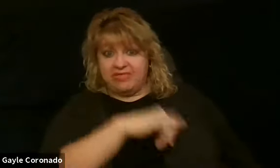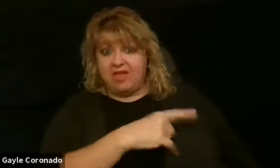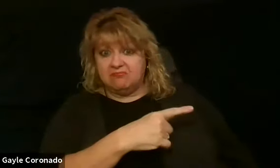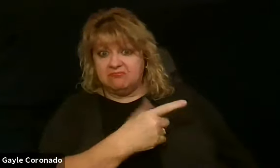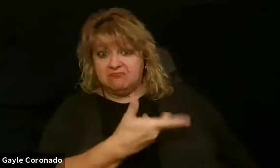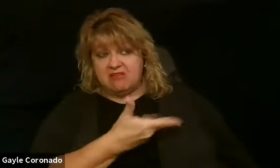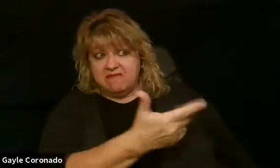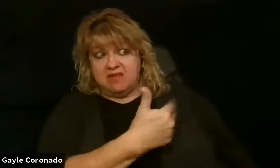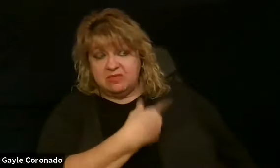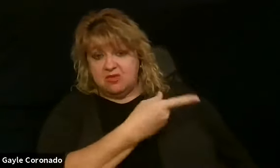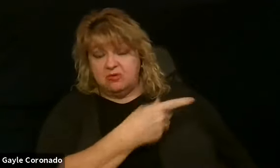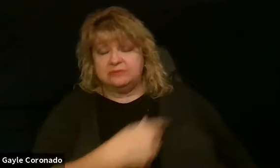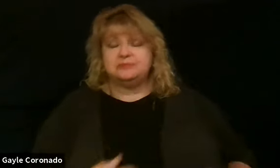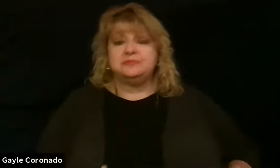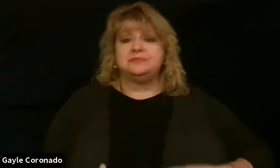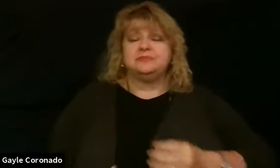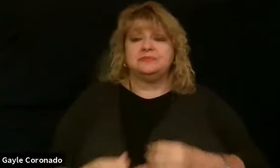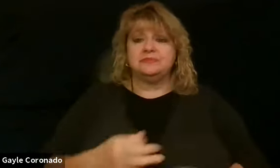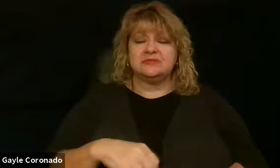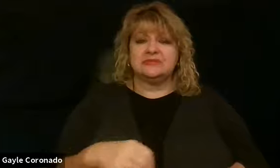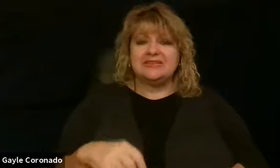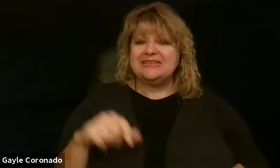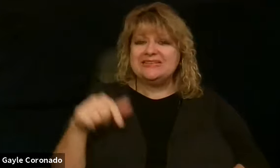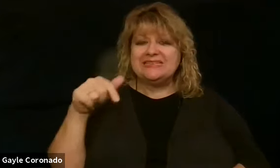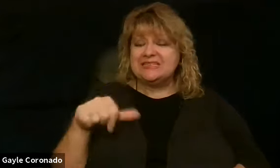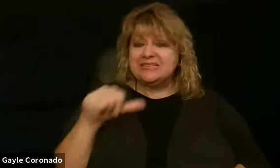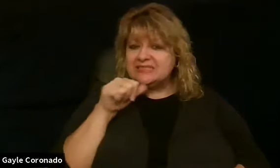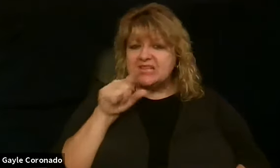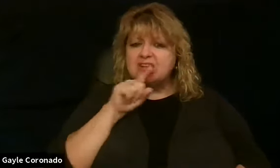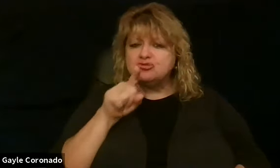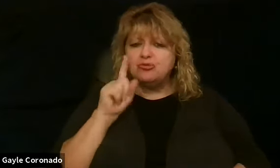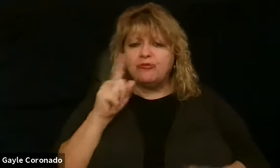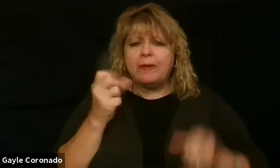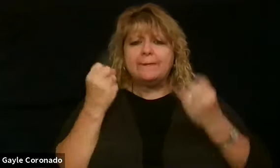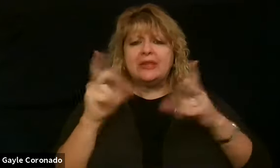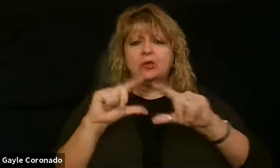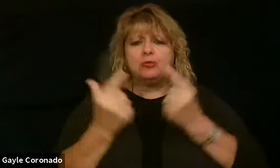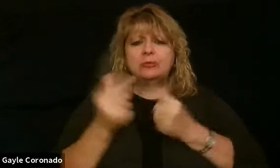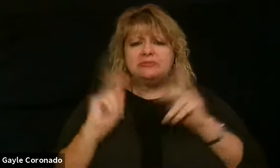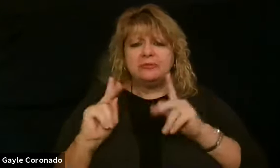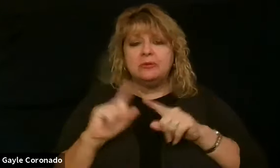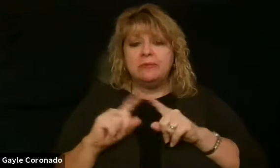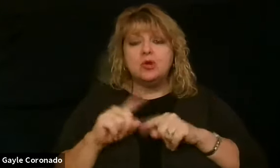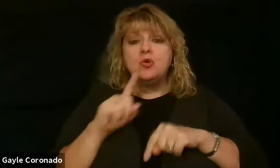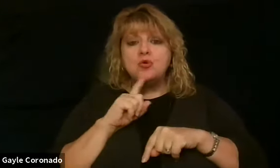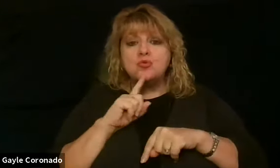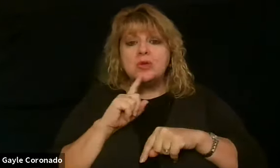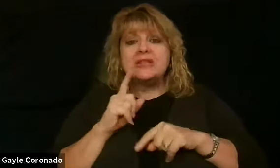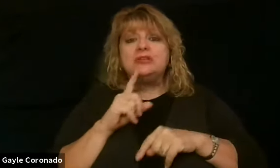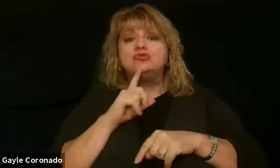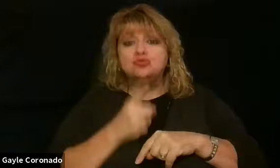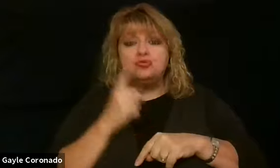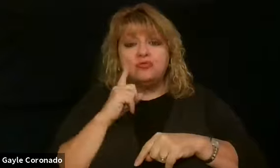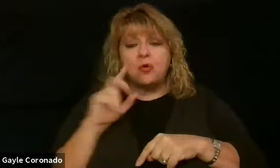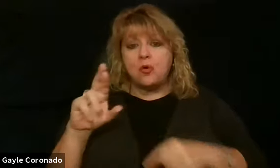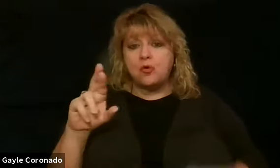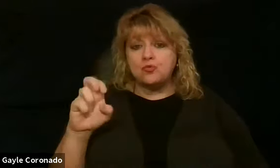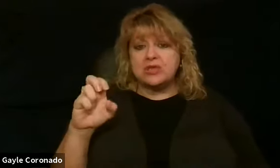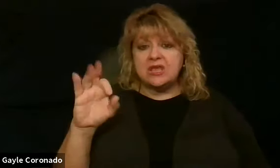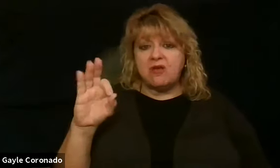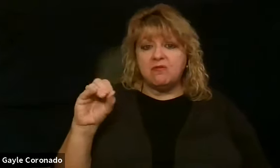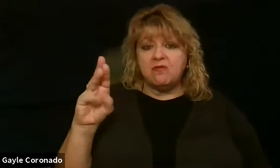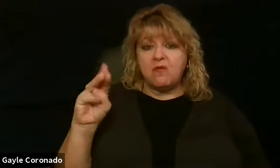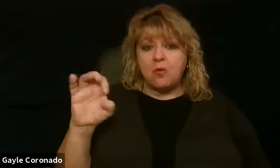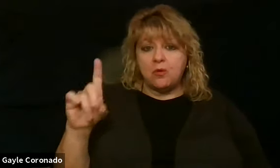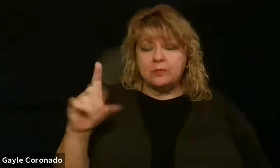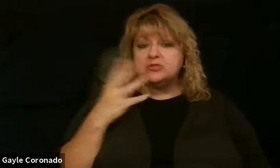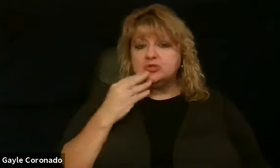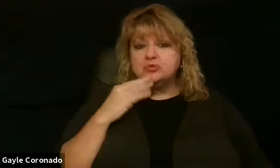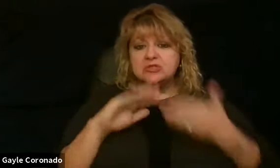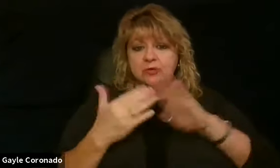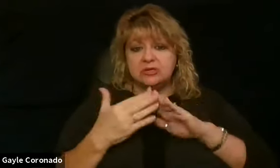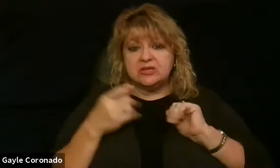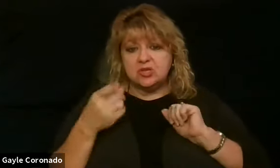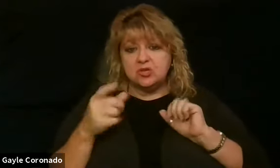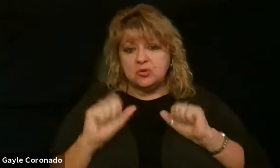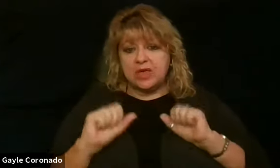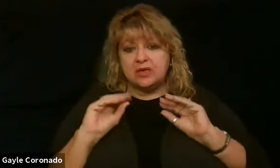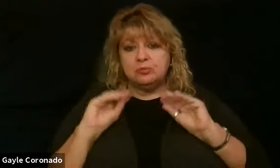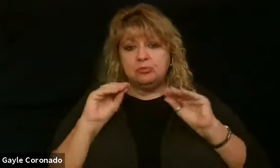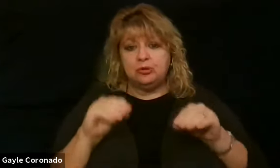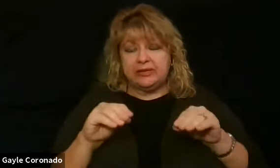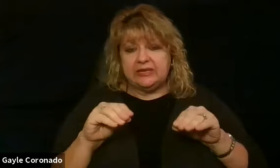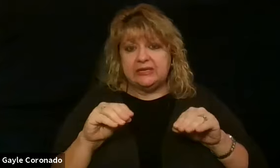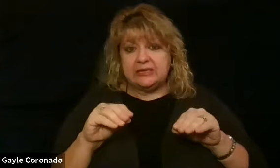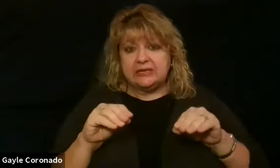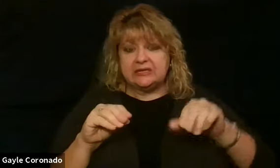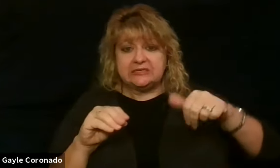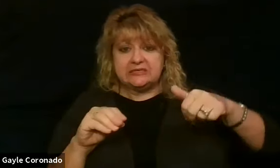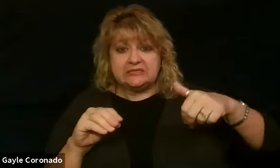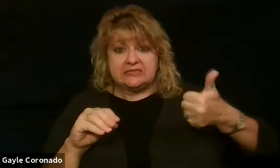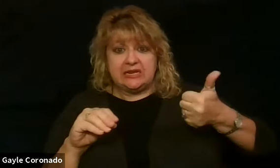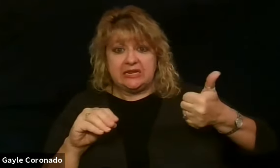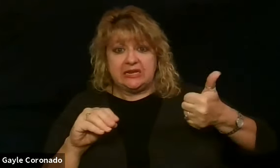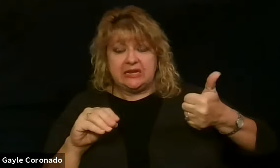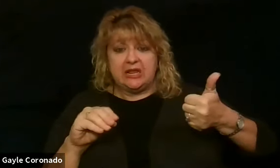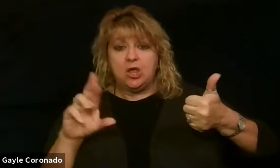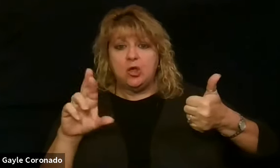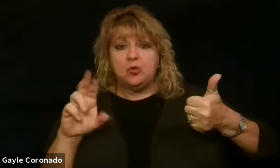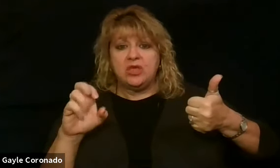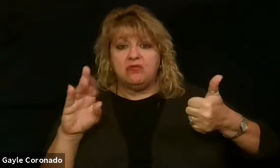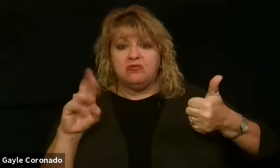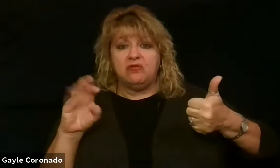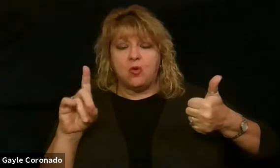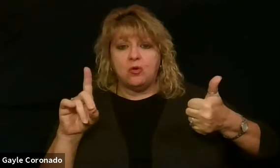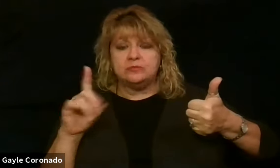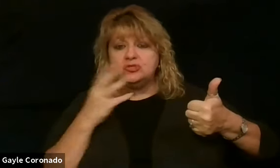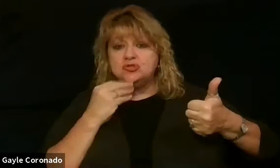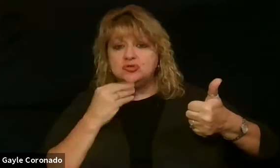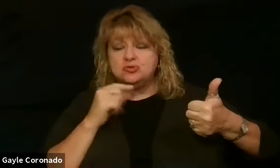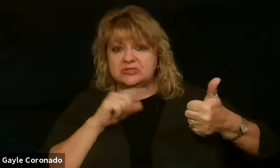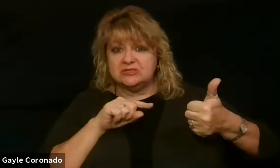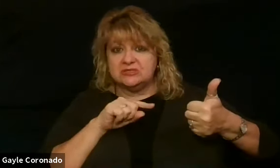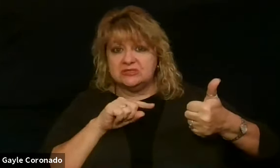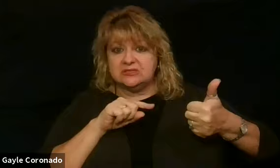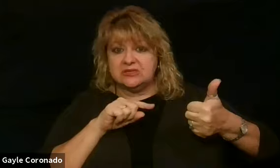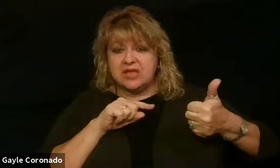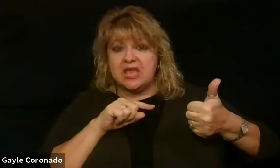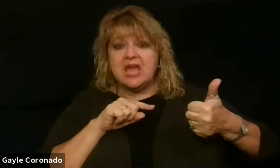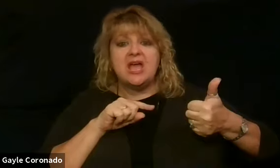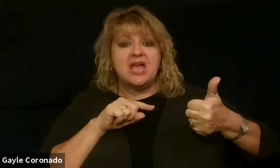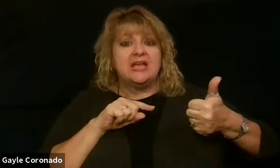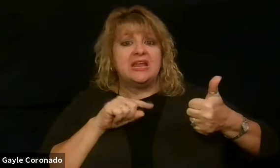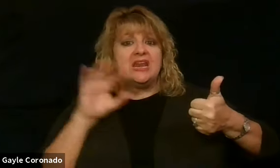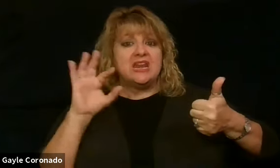Ah. This is intro for a lot of groups of people but it certainly is true for the reformed Jewish community, you, you can put 10 Reform Jews under 30 in a room and nine of them will have gone to summer camp.